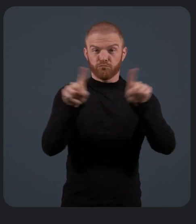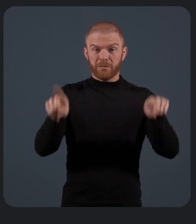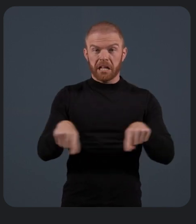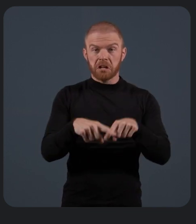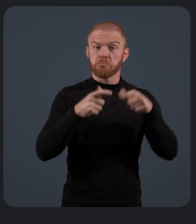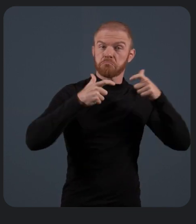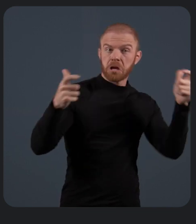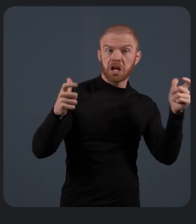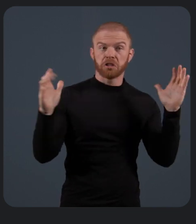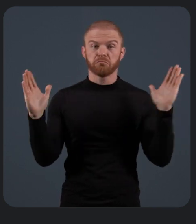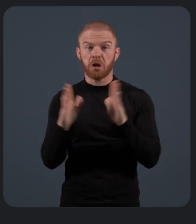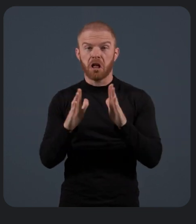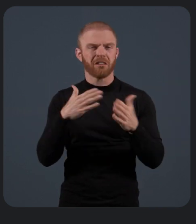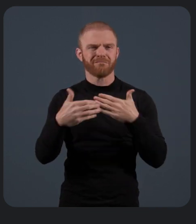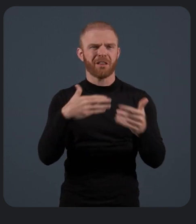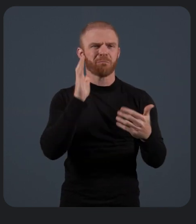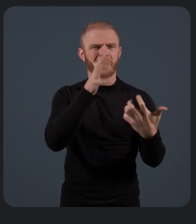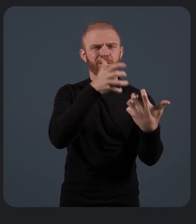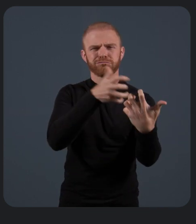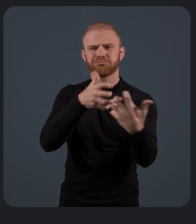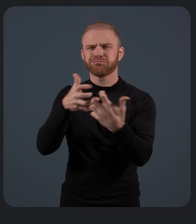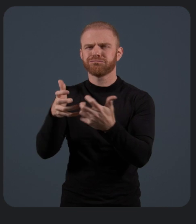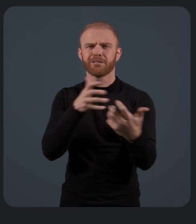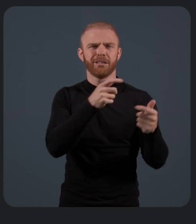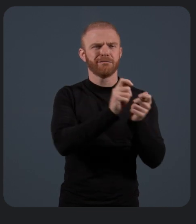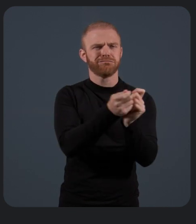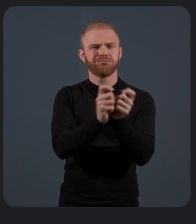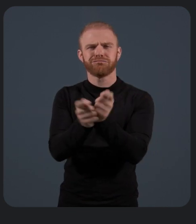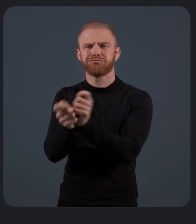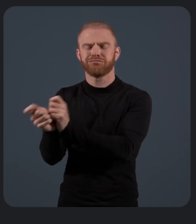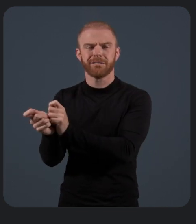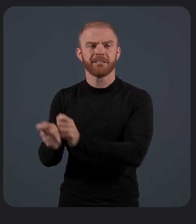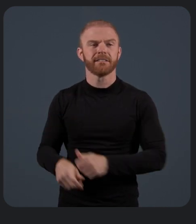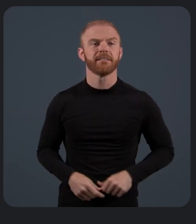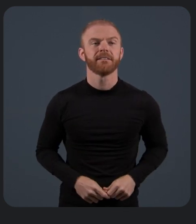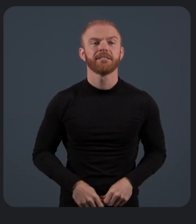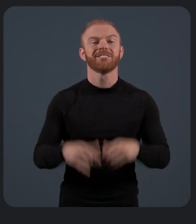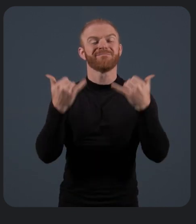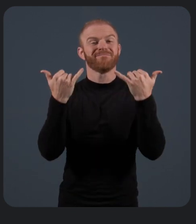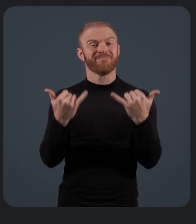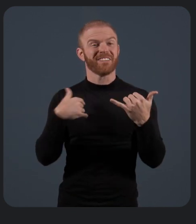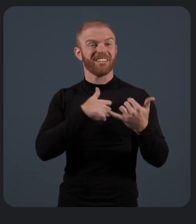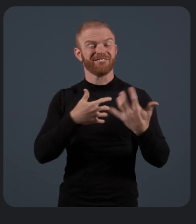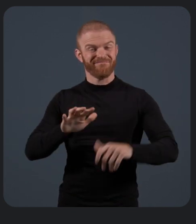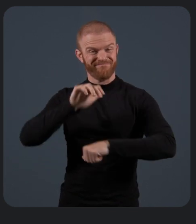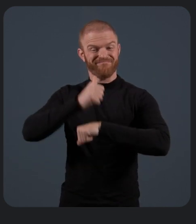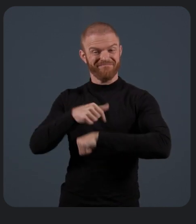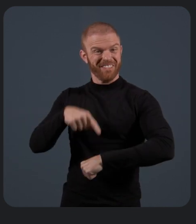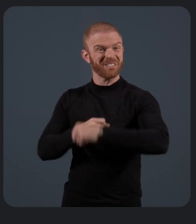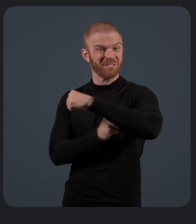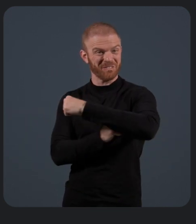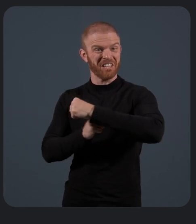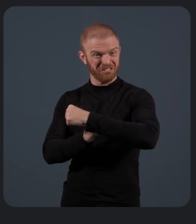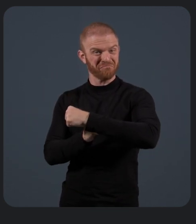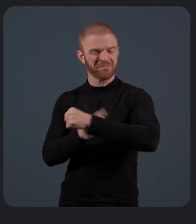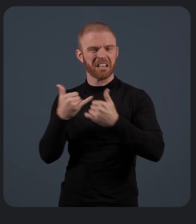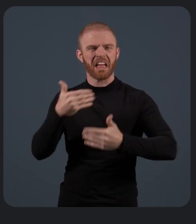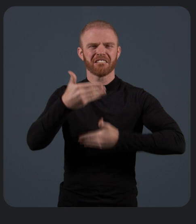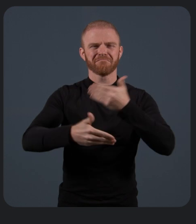will carry over to the next. Now that we've set this foundation, let's talk about building experiences that are simply